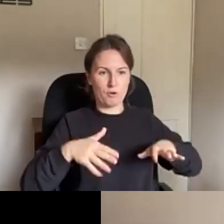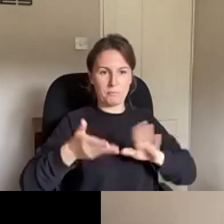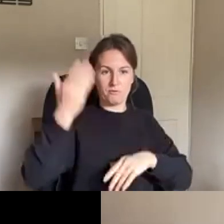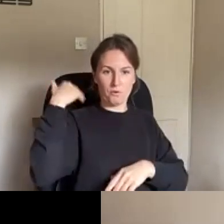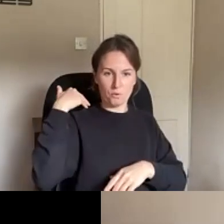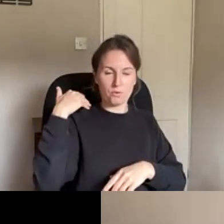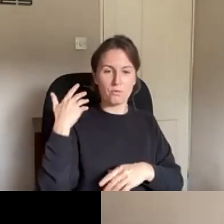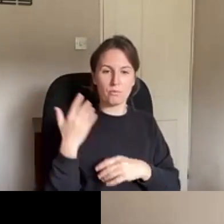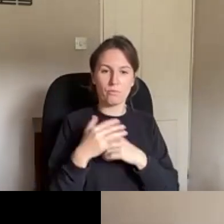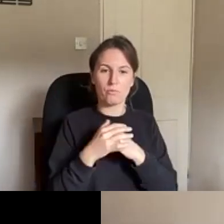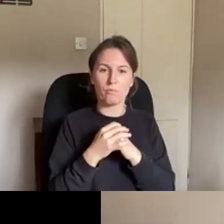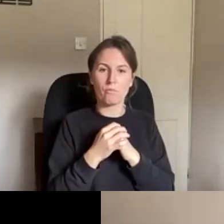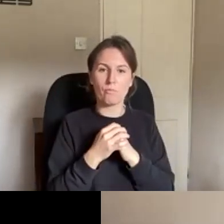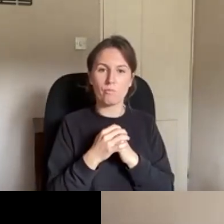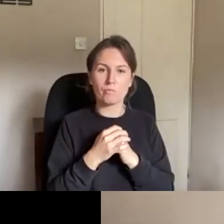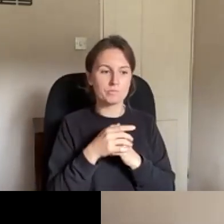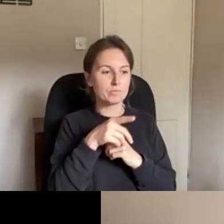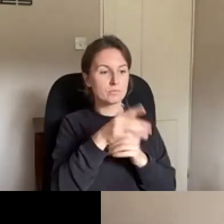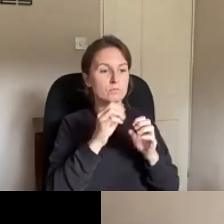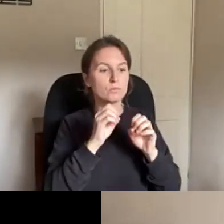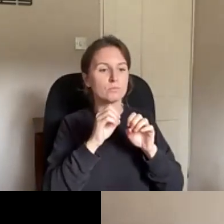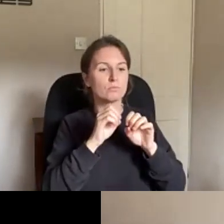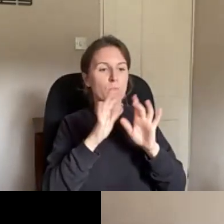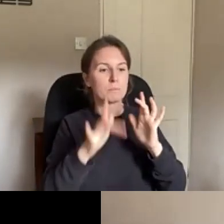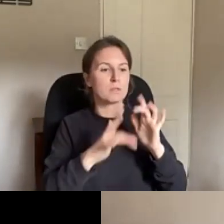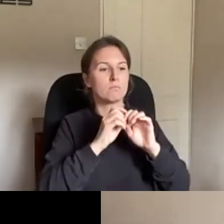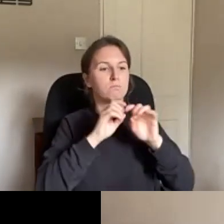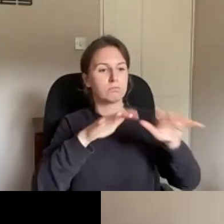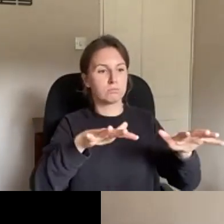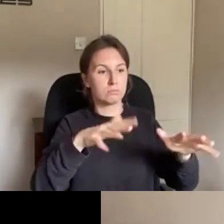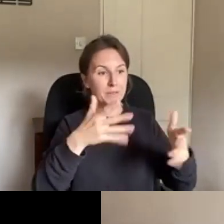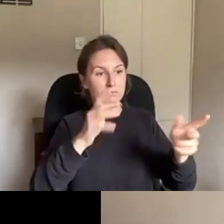Has it brought any change or, as I said, any impact?